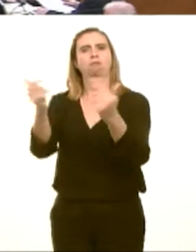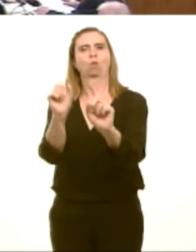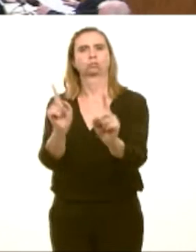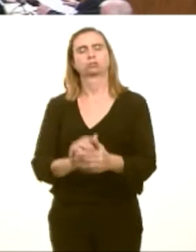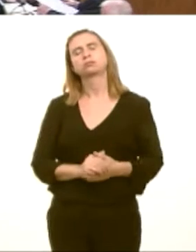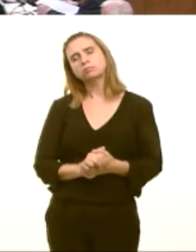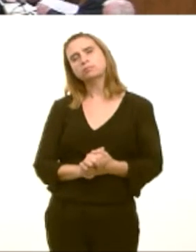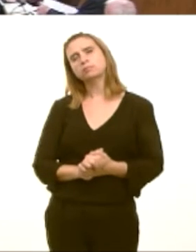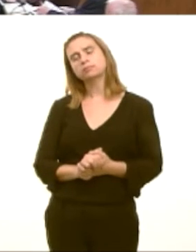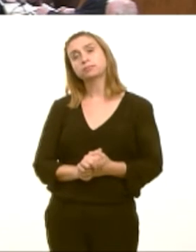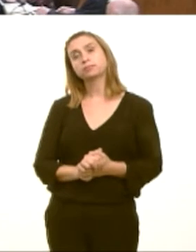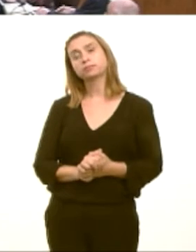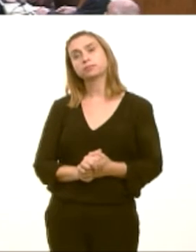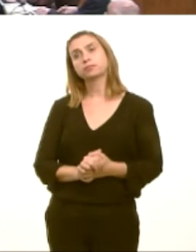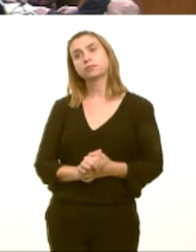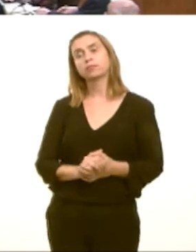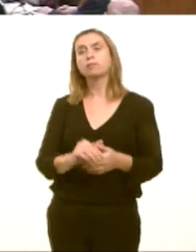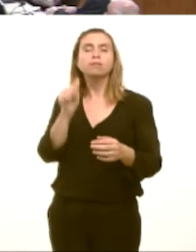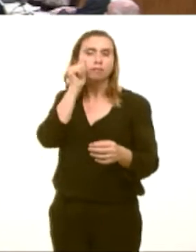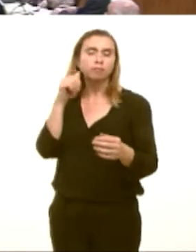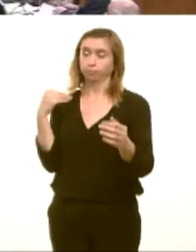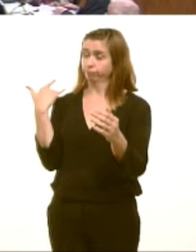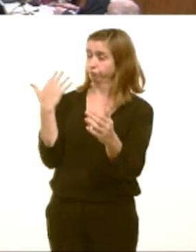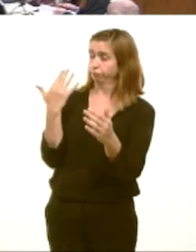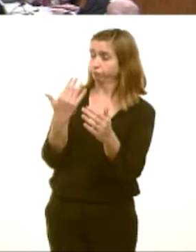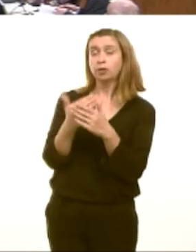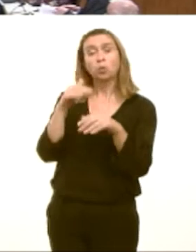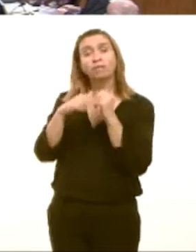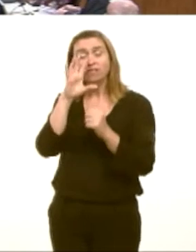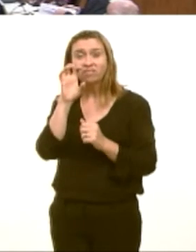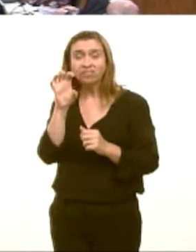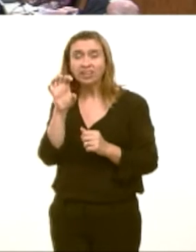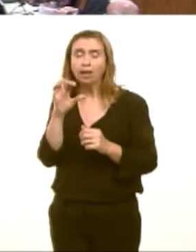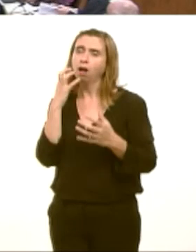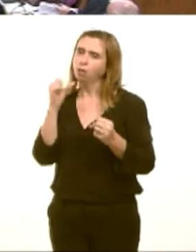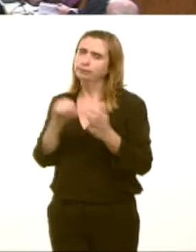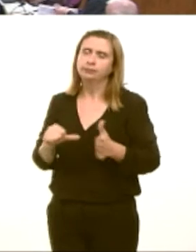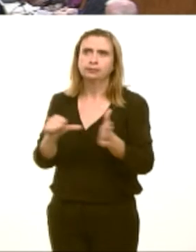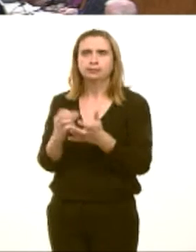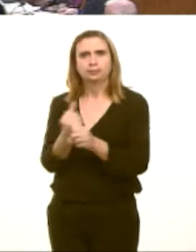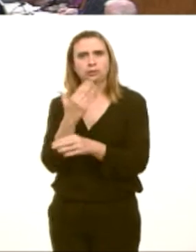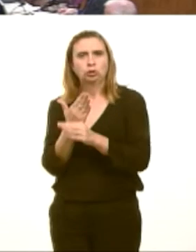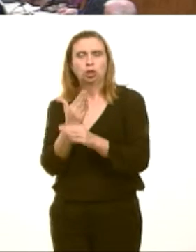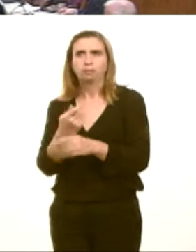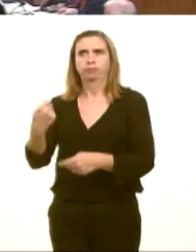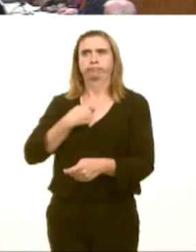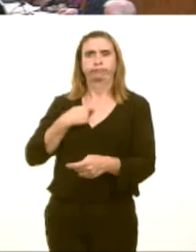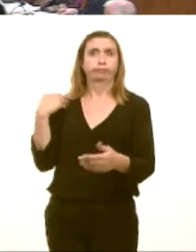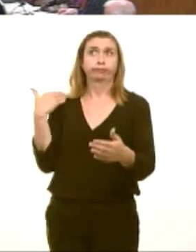Carwyn Jones: Well, through training. I mean, itís been the case for some time that people over 50 have found it difficult to get employment, particularly when theyíve been in long-term employment in a particular